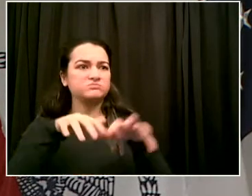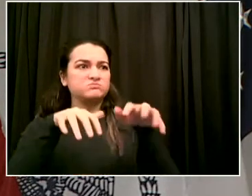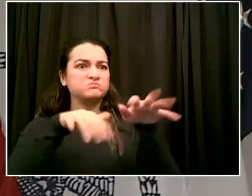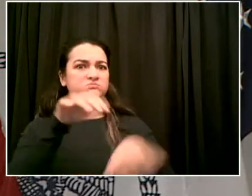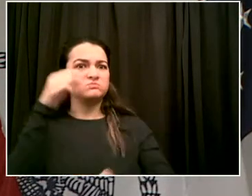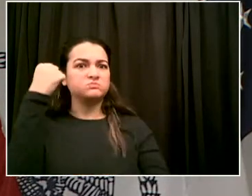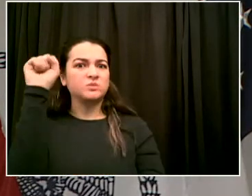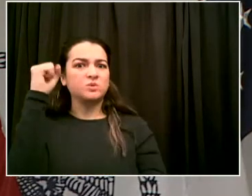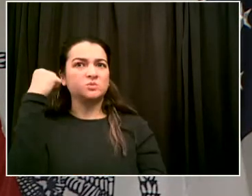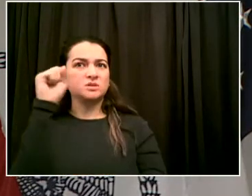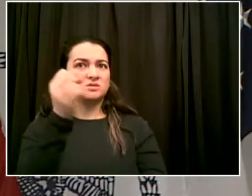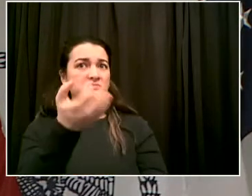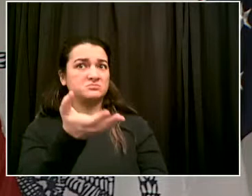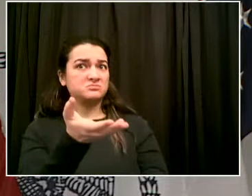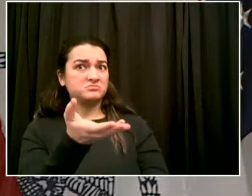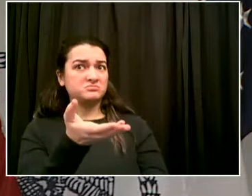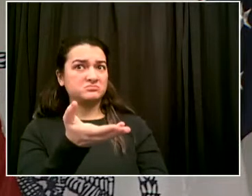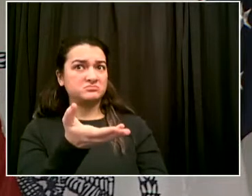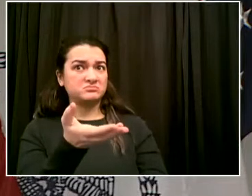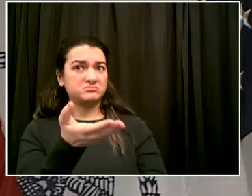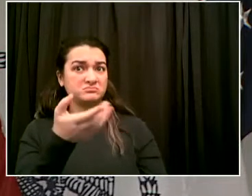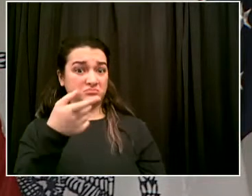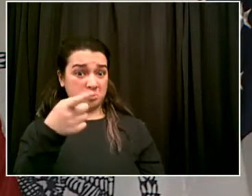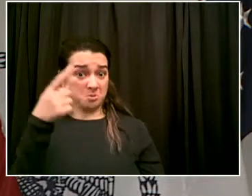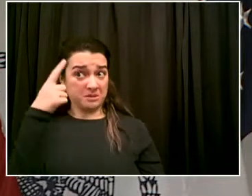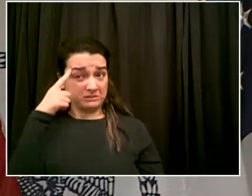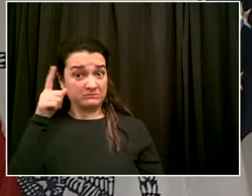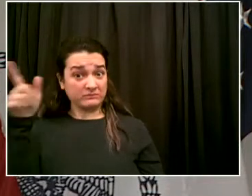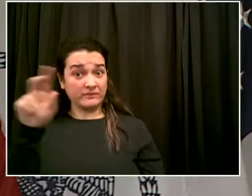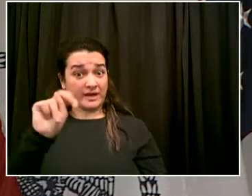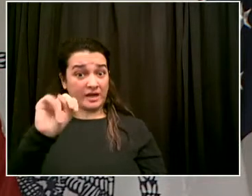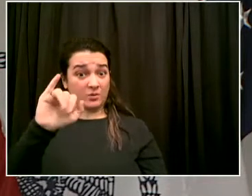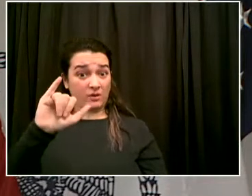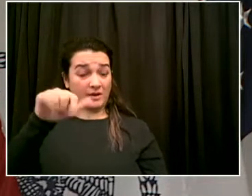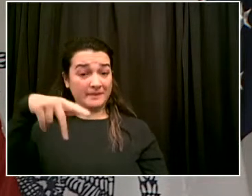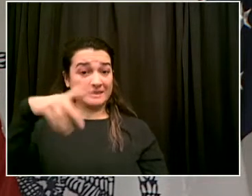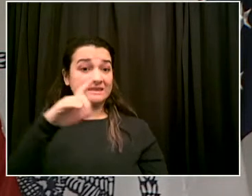WAI NT TO KNOW HAWT IS YOUR TAKE ON WHAT HAPPENED D SLAT T NIGHT, HOOW DO YOU THINK THE NYPD DID HANDLE